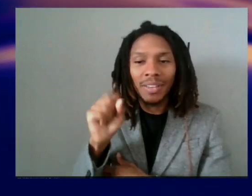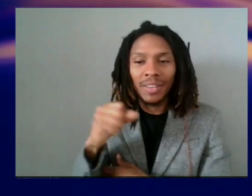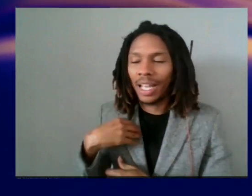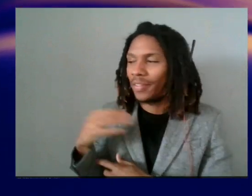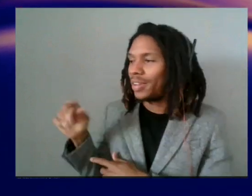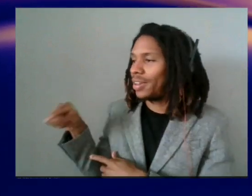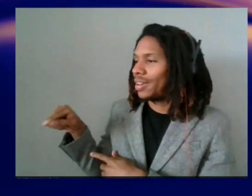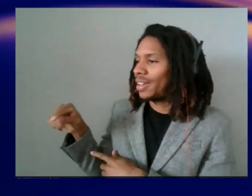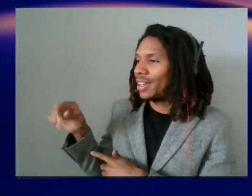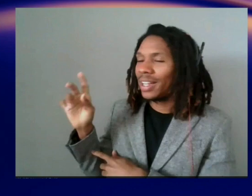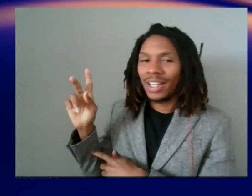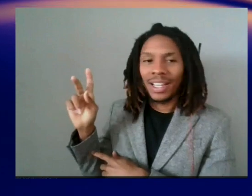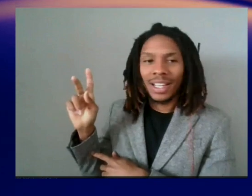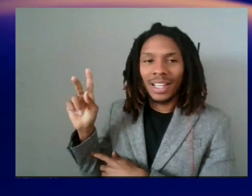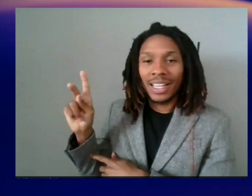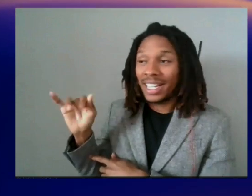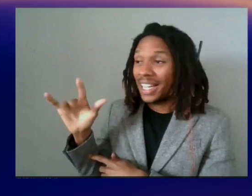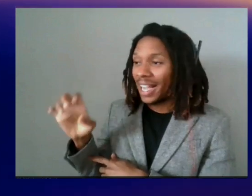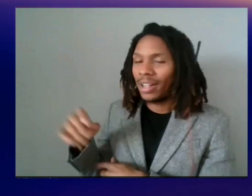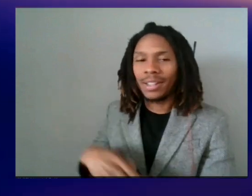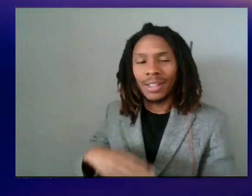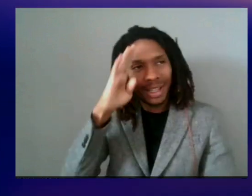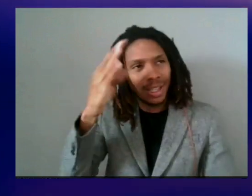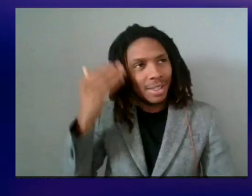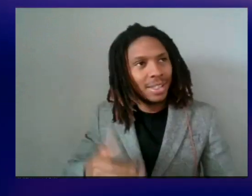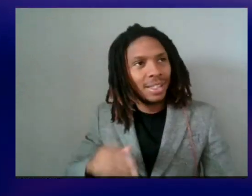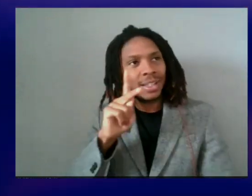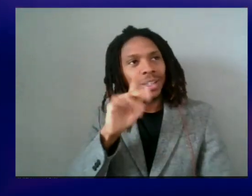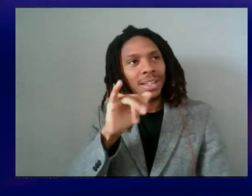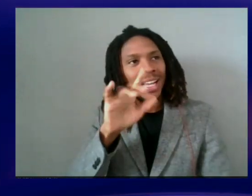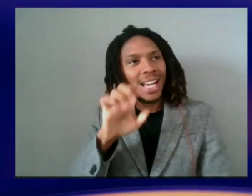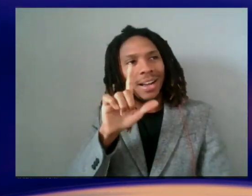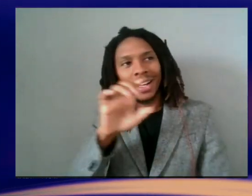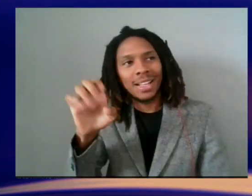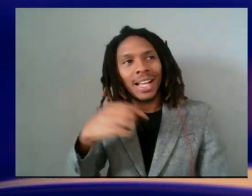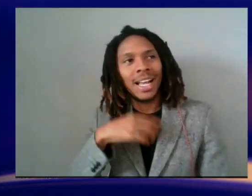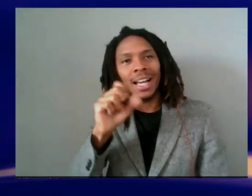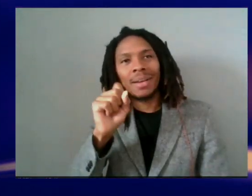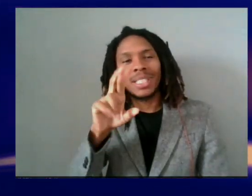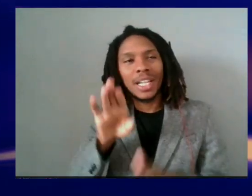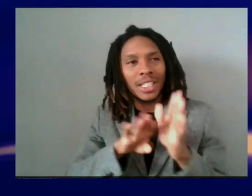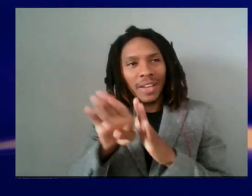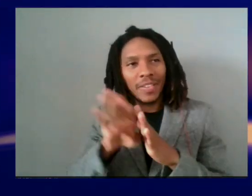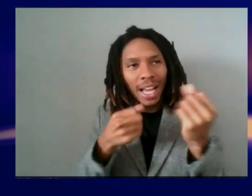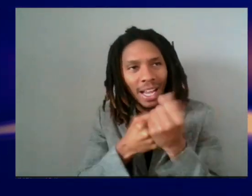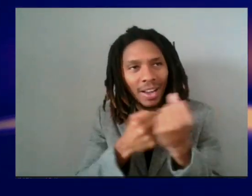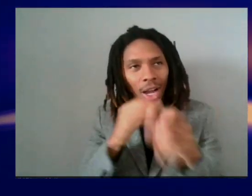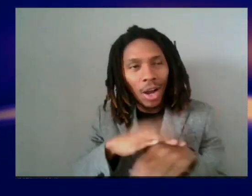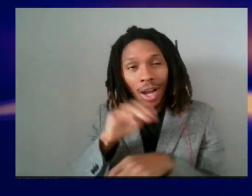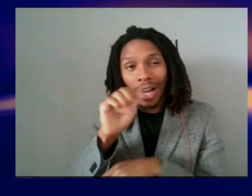Why don't you introduce yourself? Hey everybody, I'm Kyle Lee. I'm a senior developer advocate on the AWS amplified team